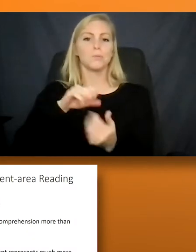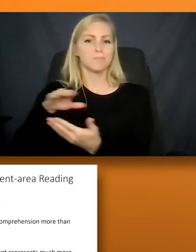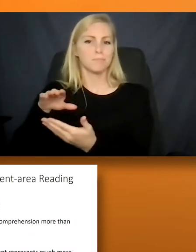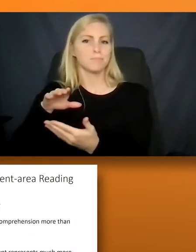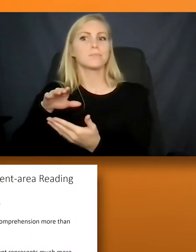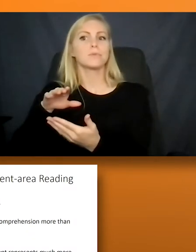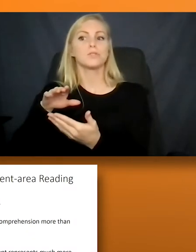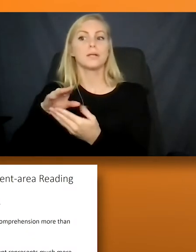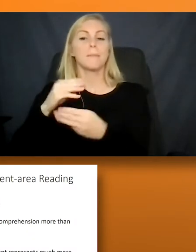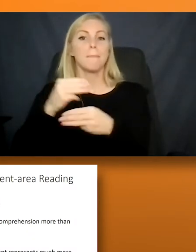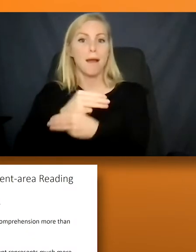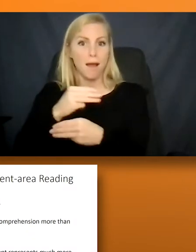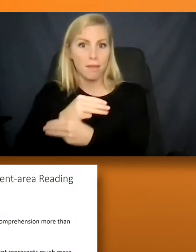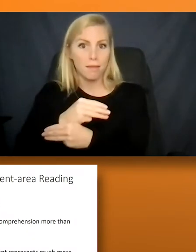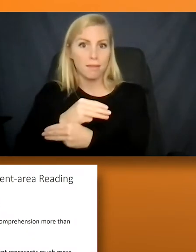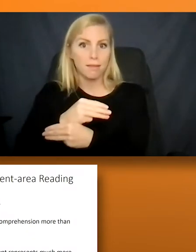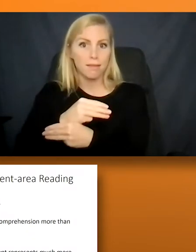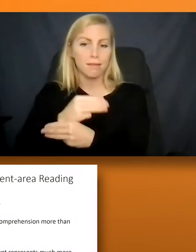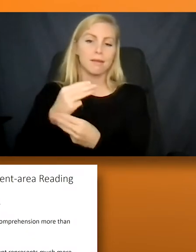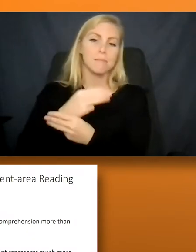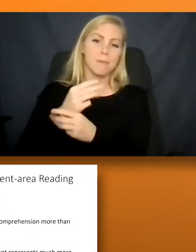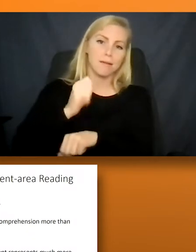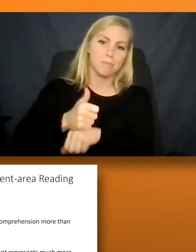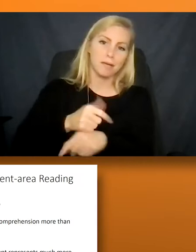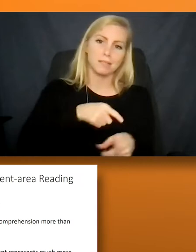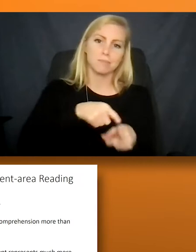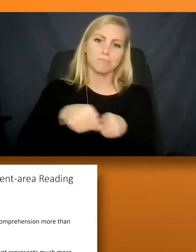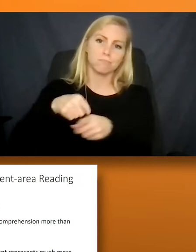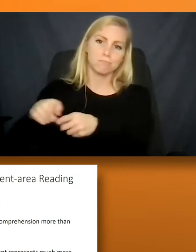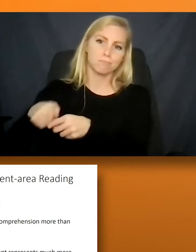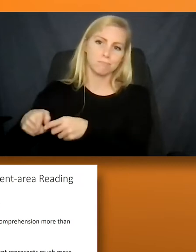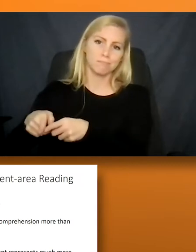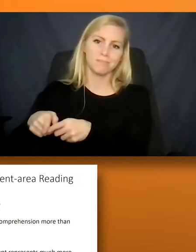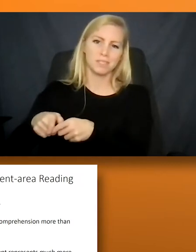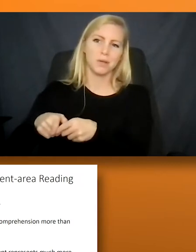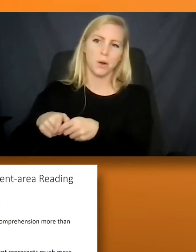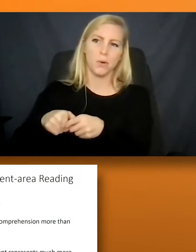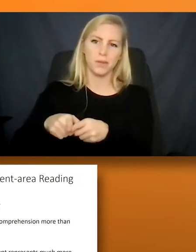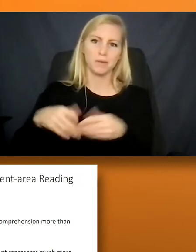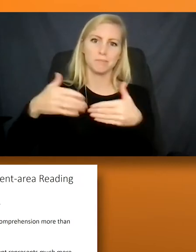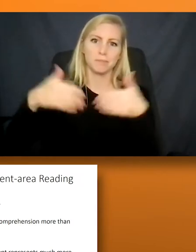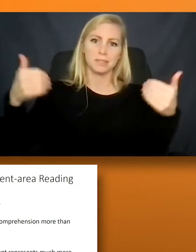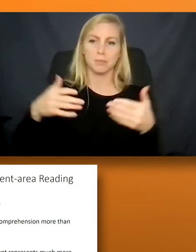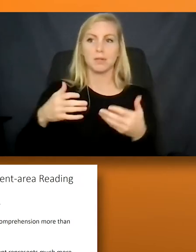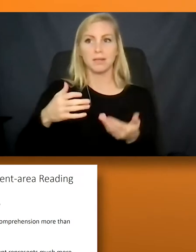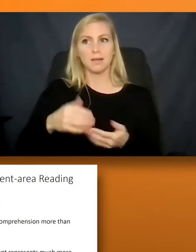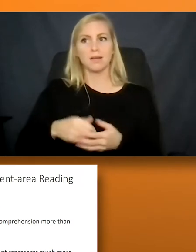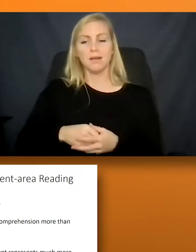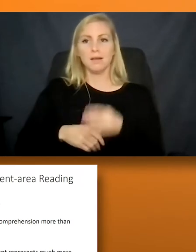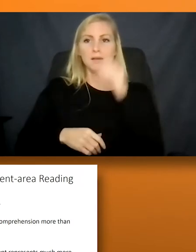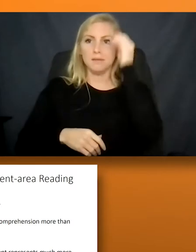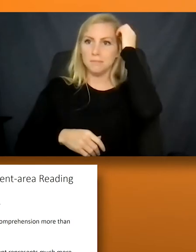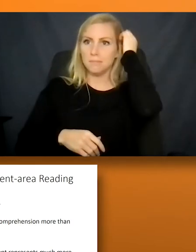strategies specific to math and math-based disciplines. So this one, that's where you hear discipline, right?